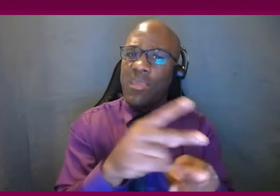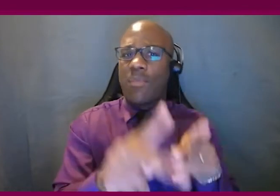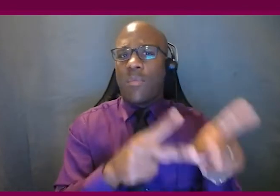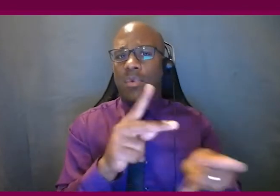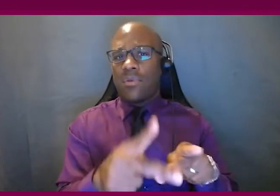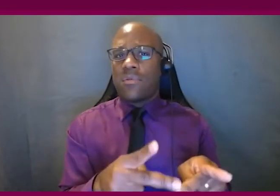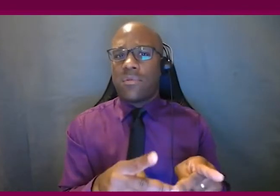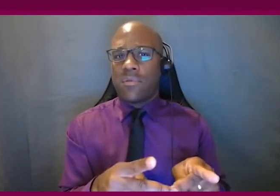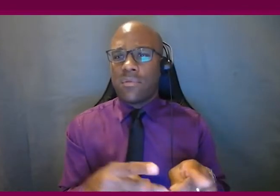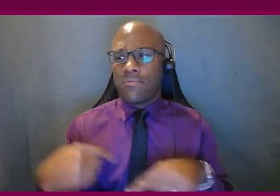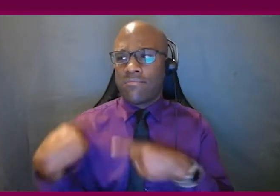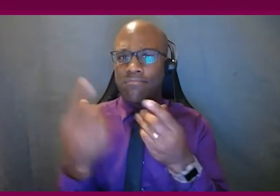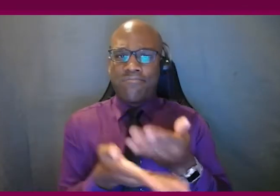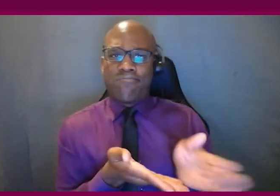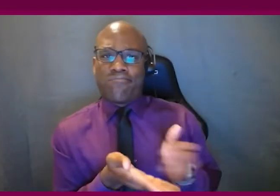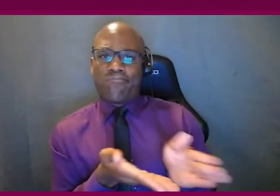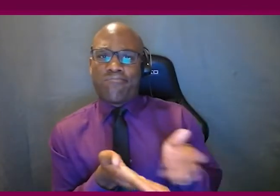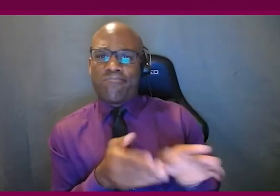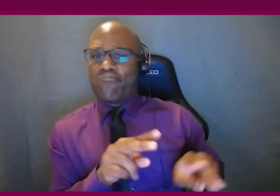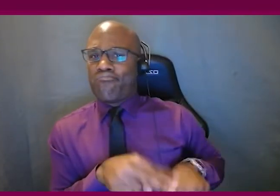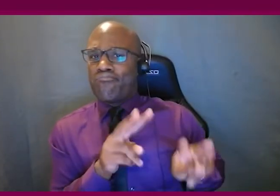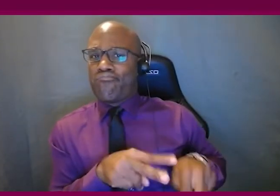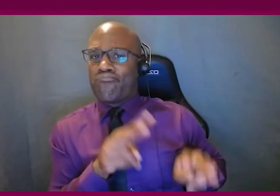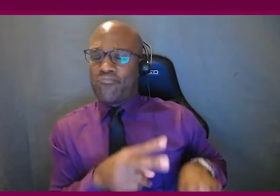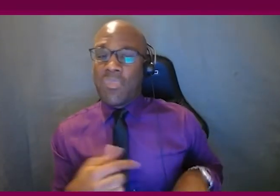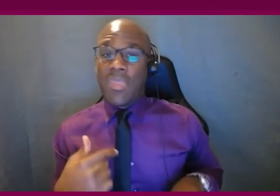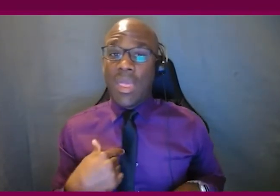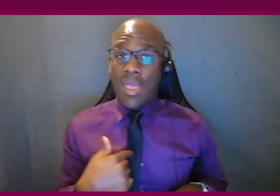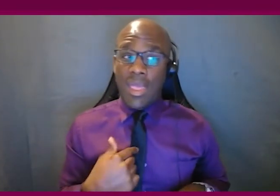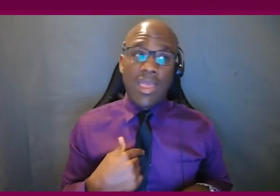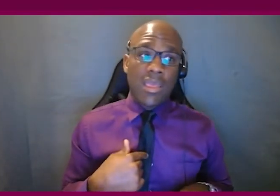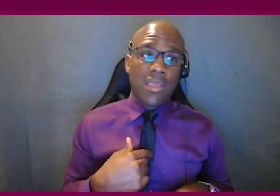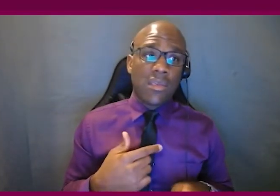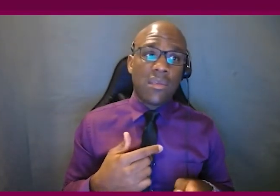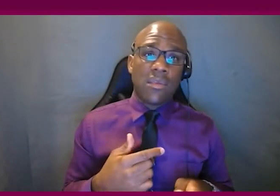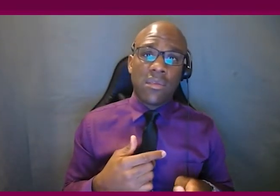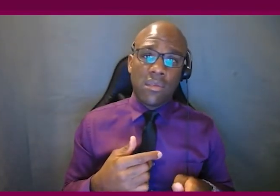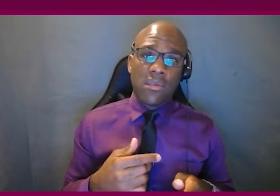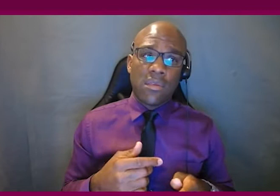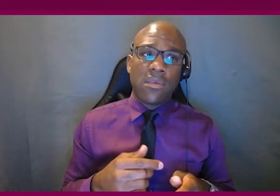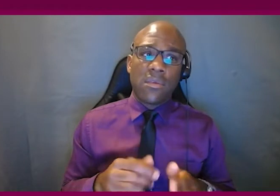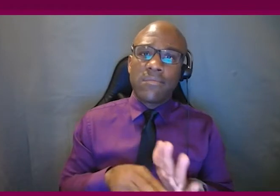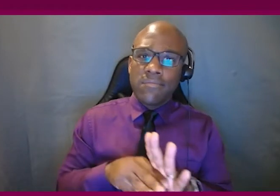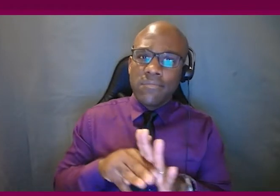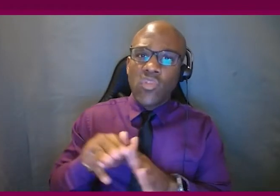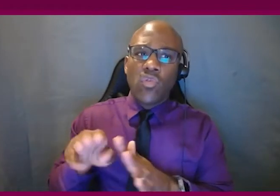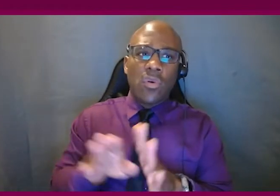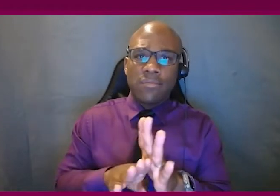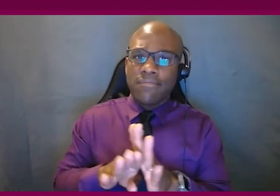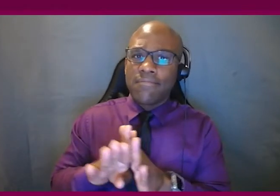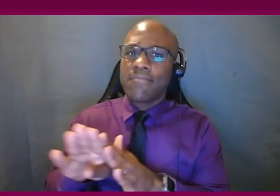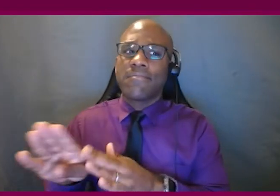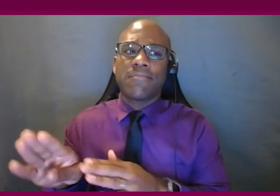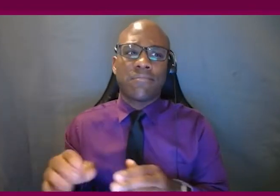just met more people in the disability community, I learned about disability justice as a framework,